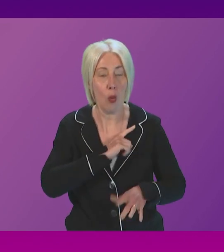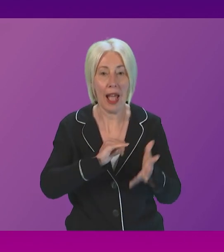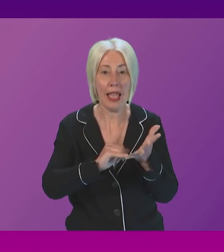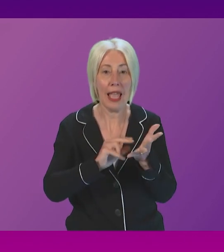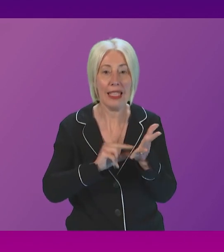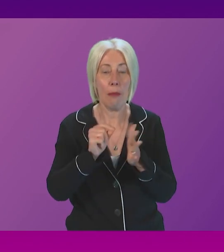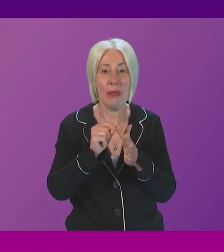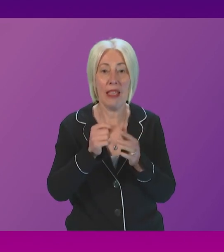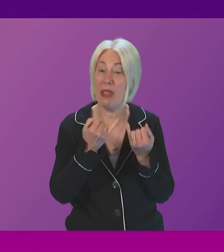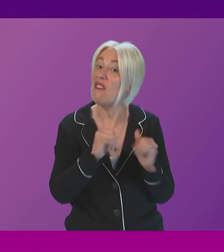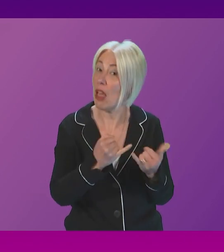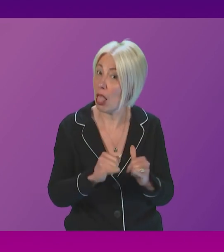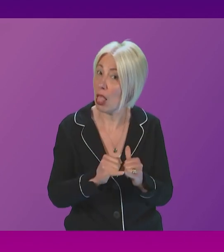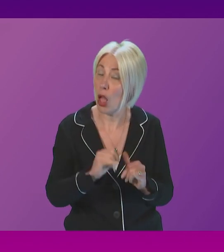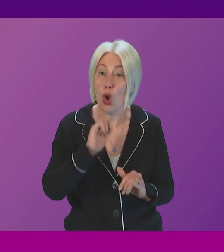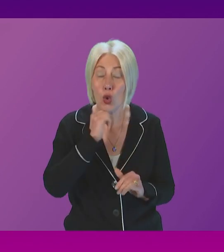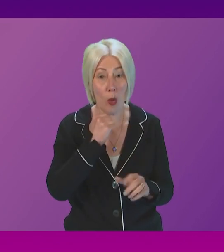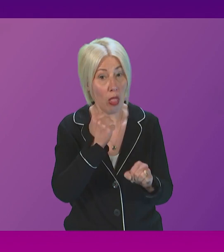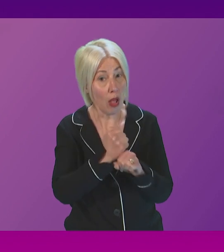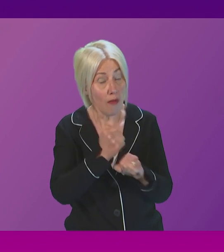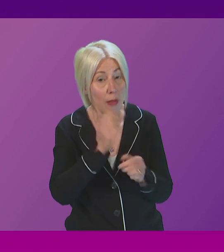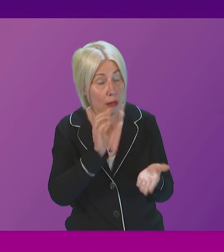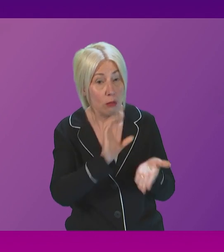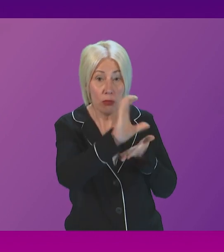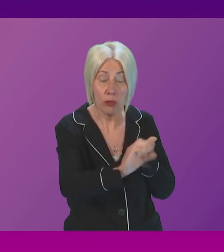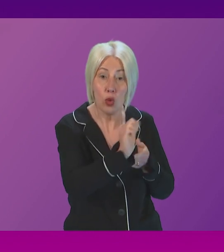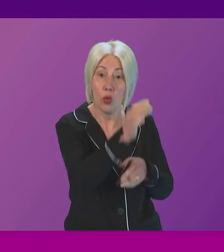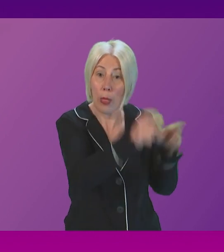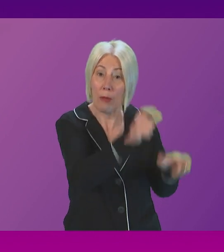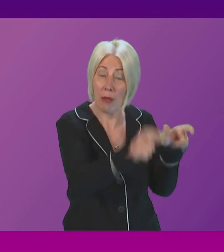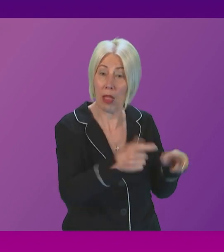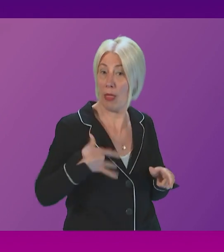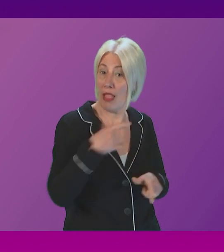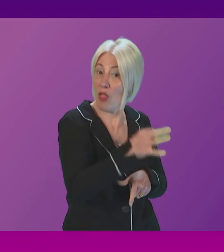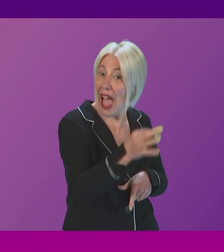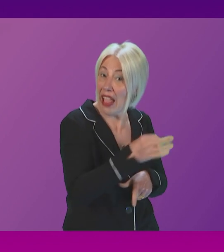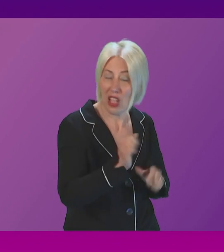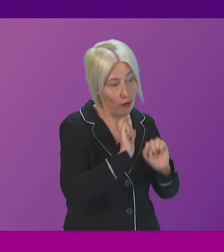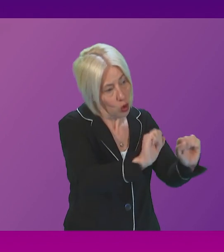so will the First Minister’s Government compensate islanders for his mistakes? First